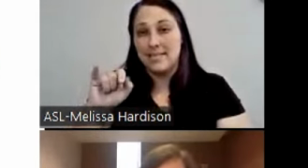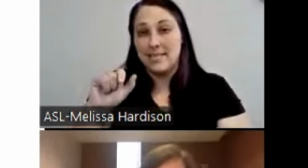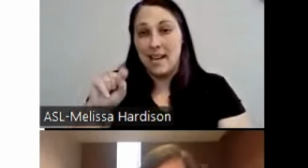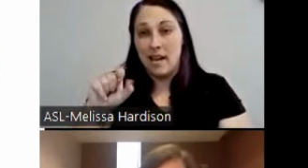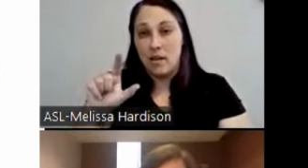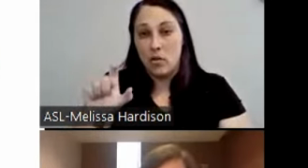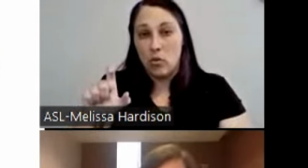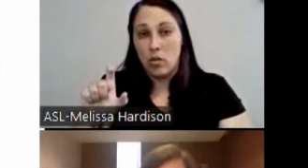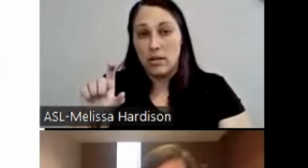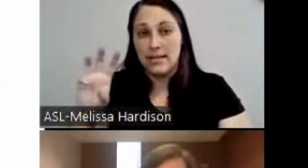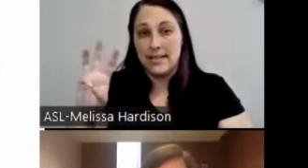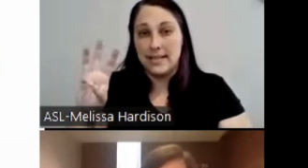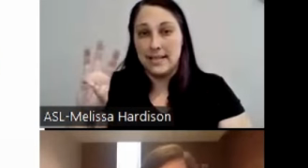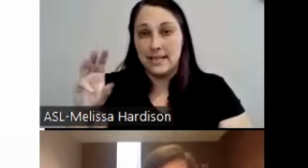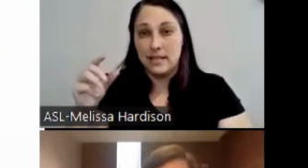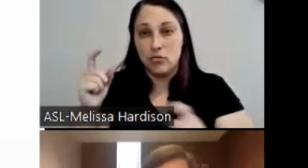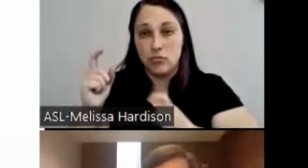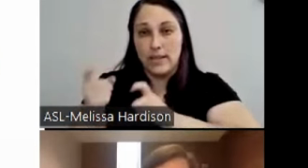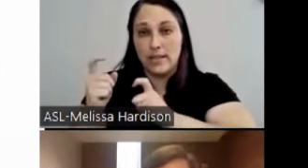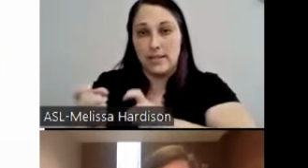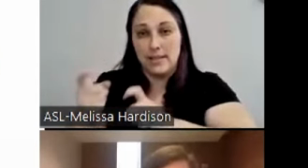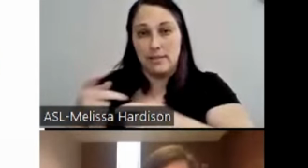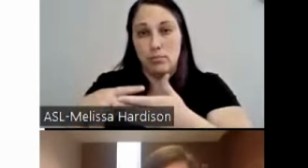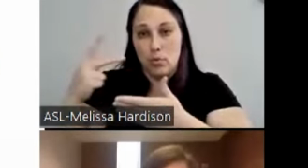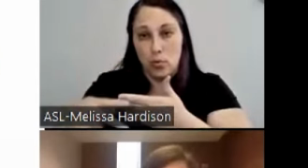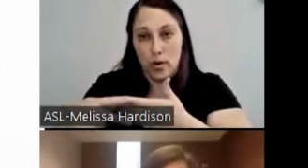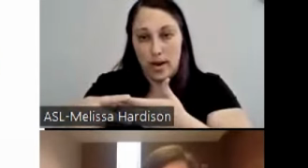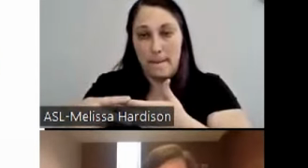They have hired people to serve as the registered nurse, and then they